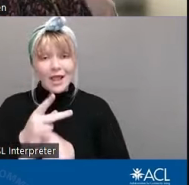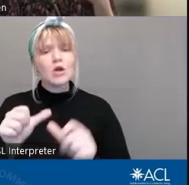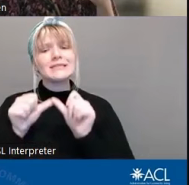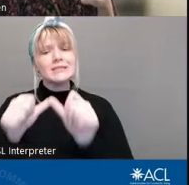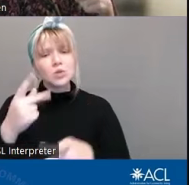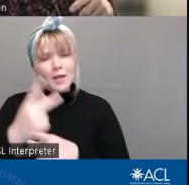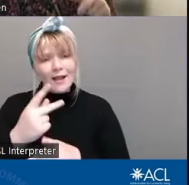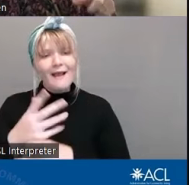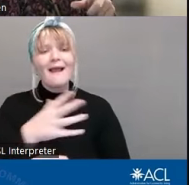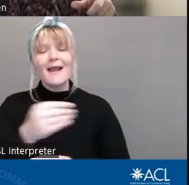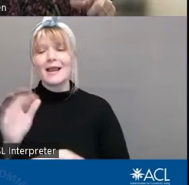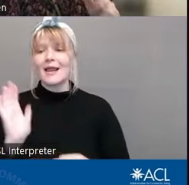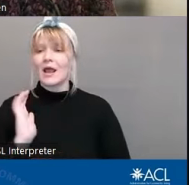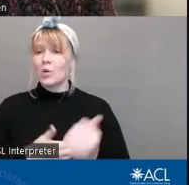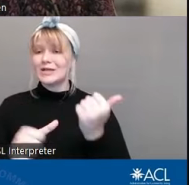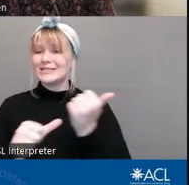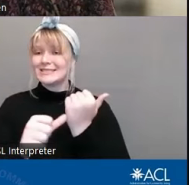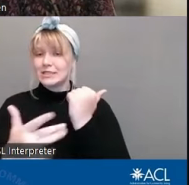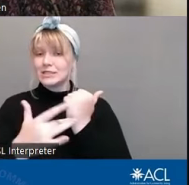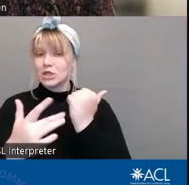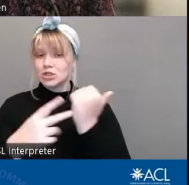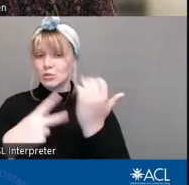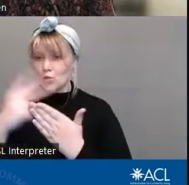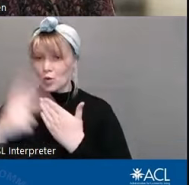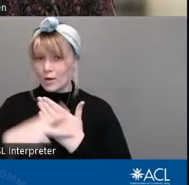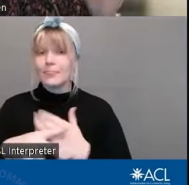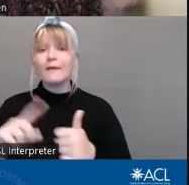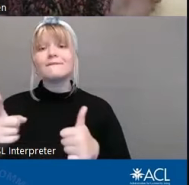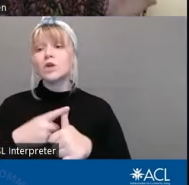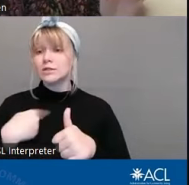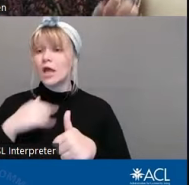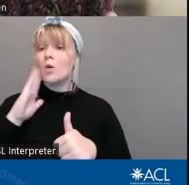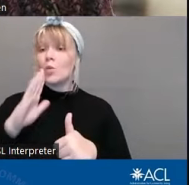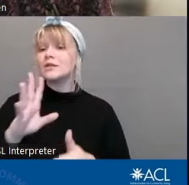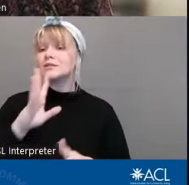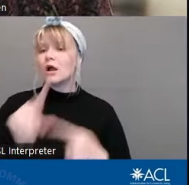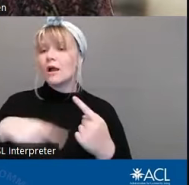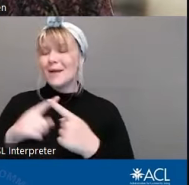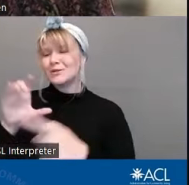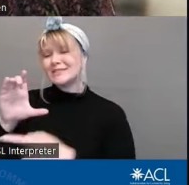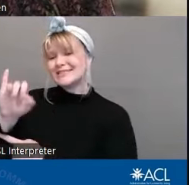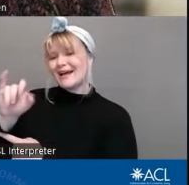I will first talk about the Centers for Independent Living, or CILs, as we call them, and their